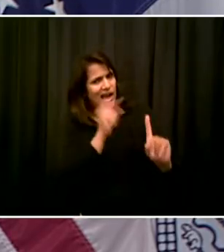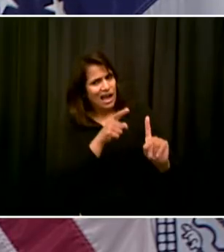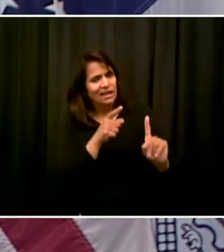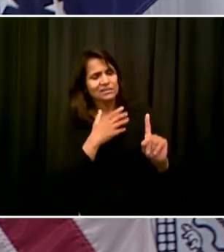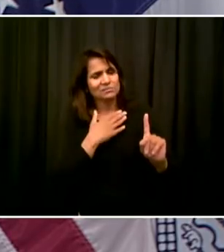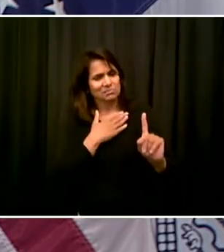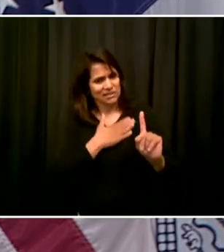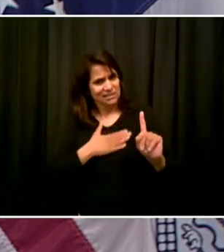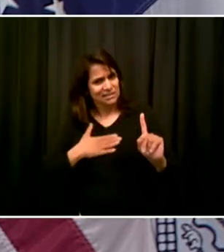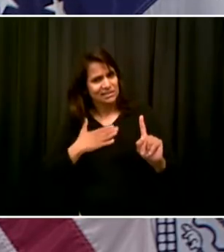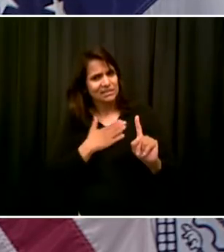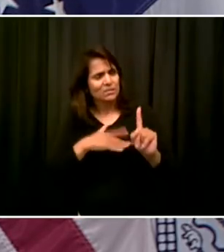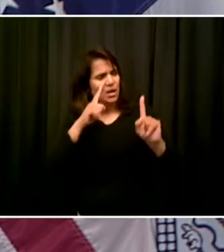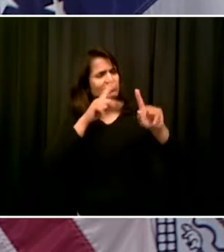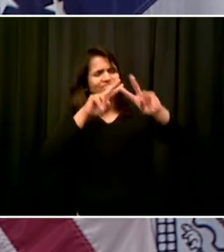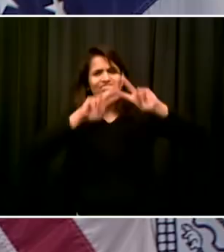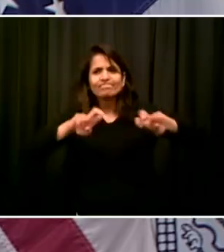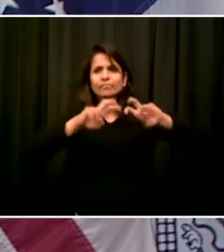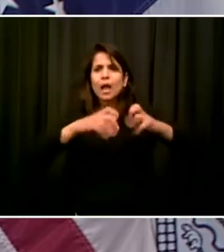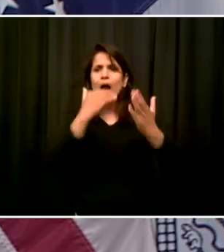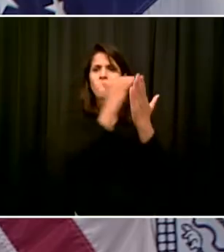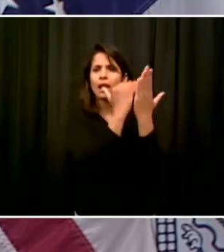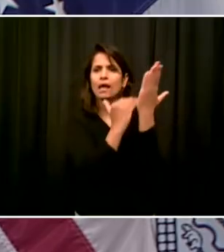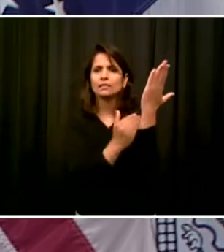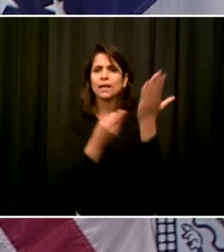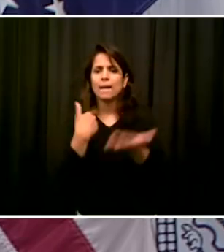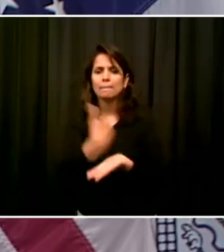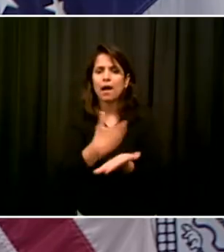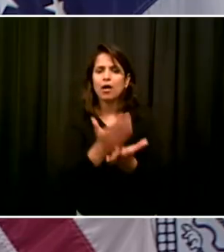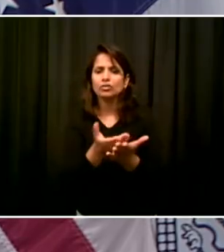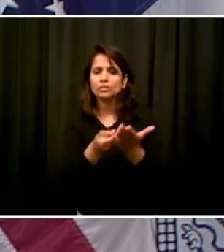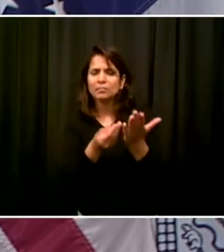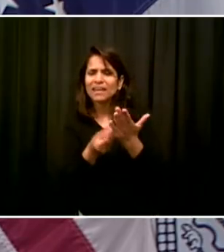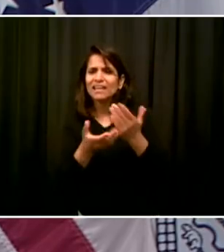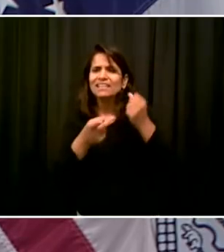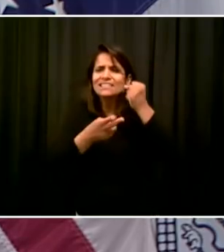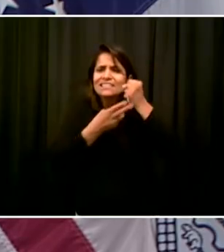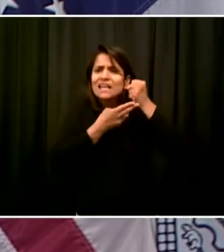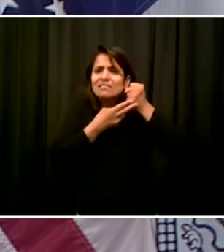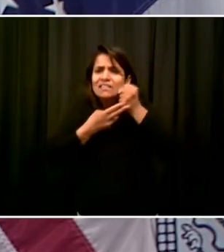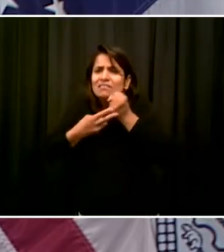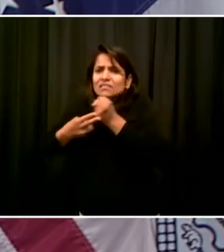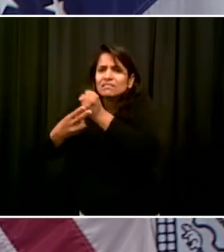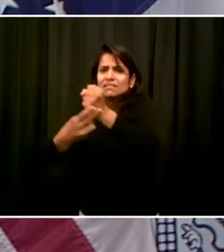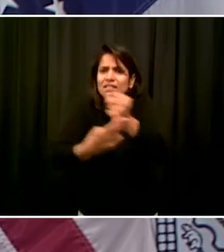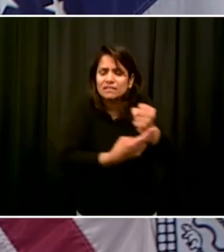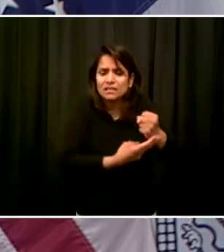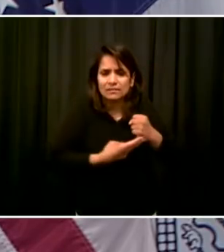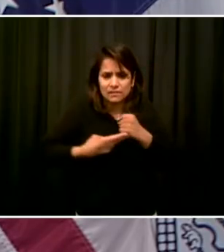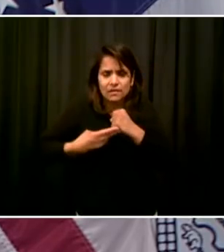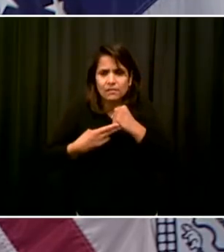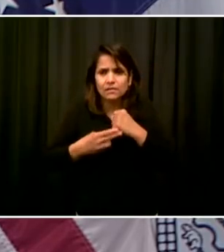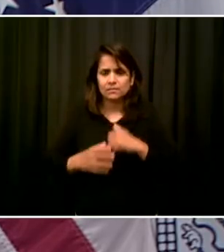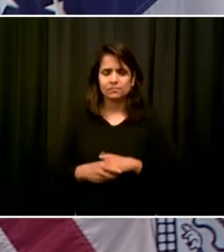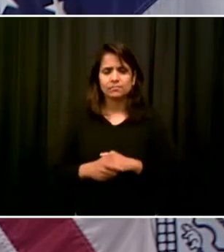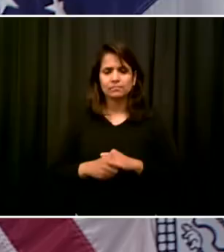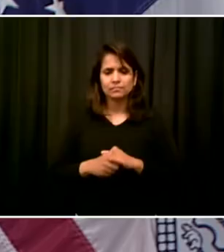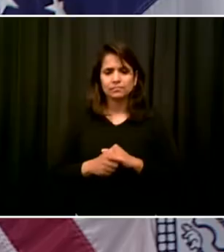WE ASKED THEM TO DIG VERY DEEP. AND WE HAD TO FIND BILLIONS OF